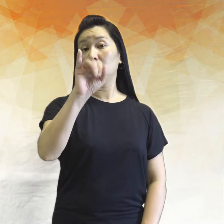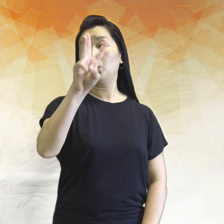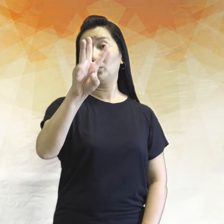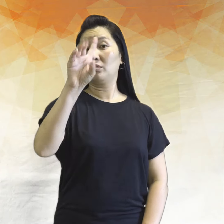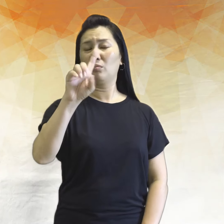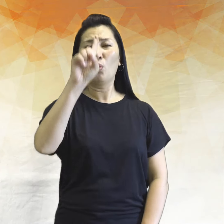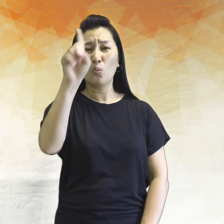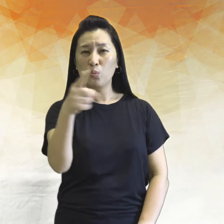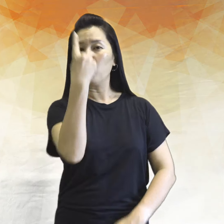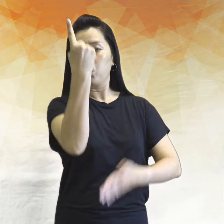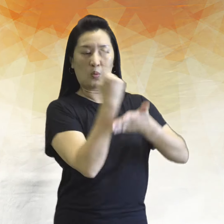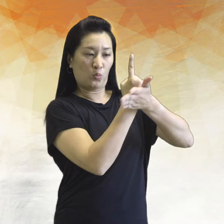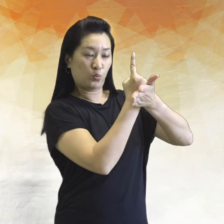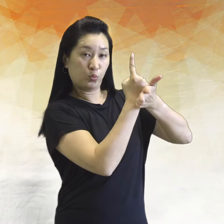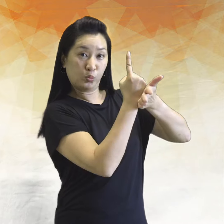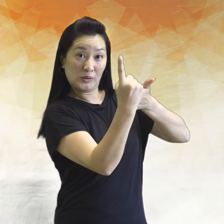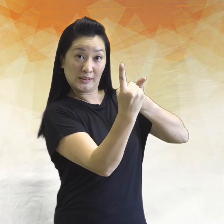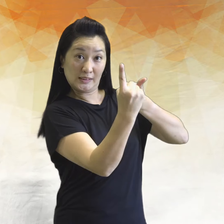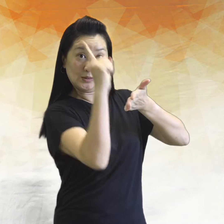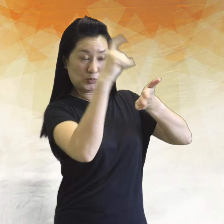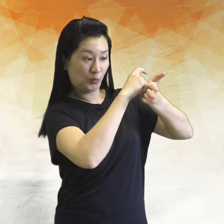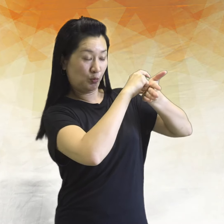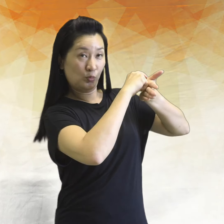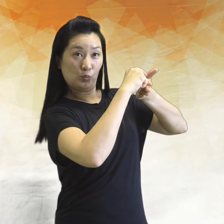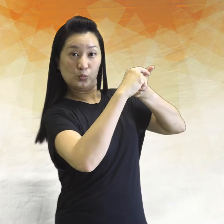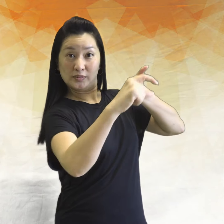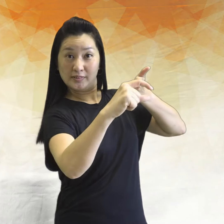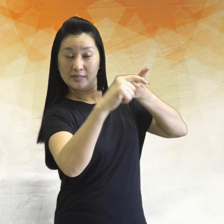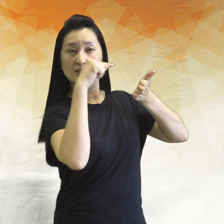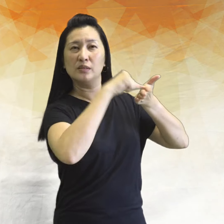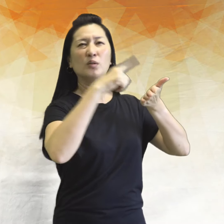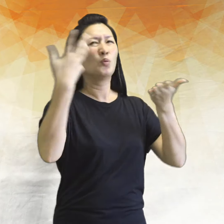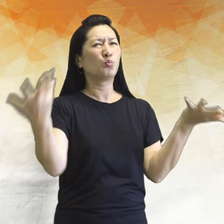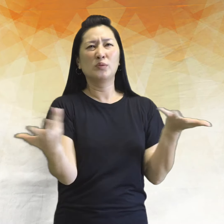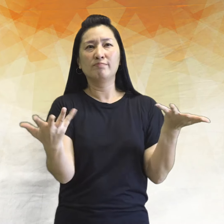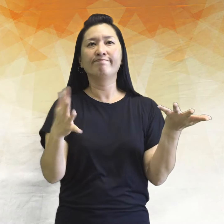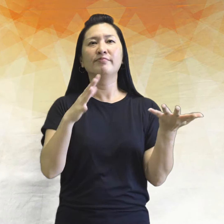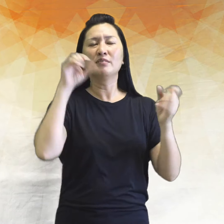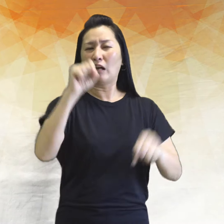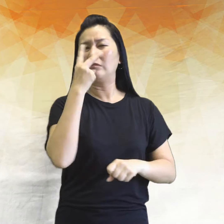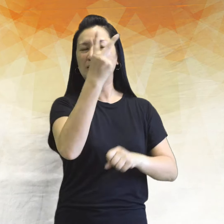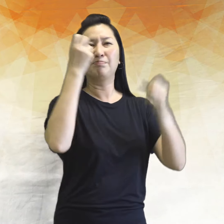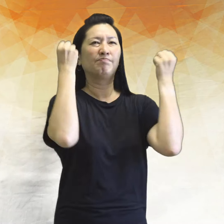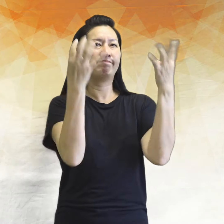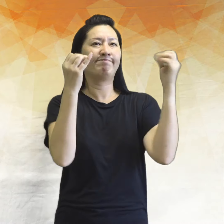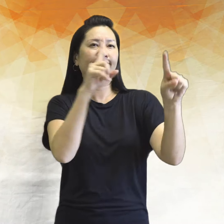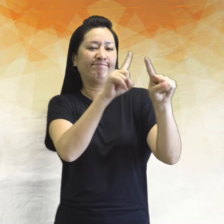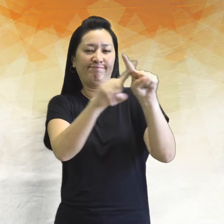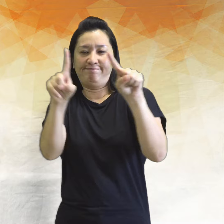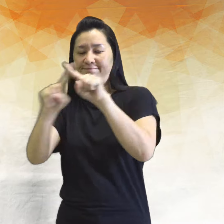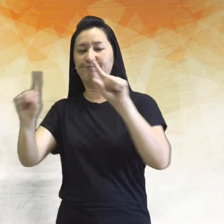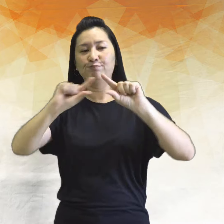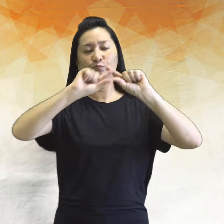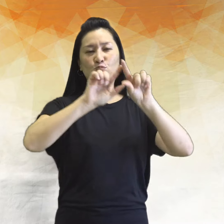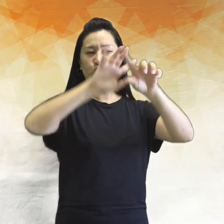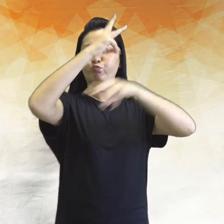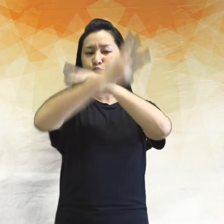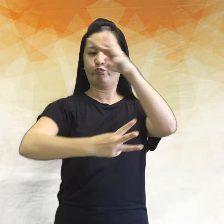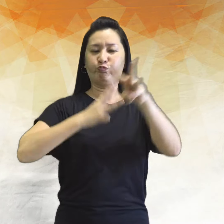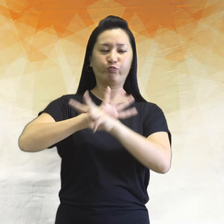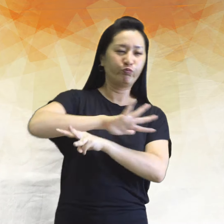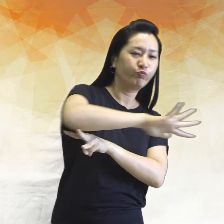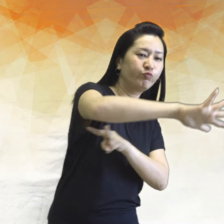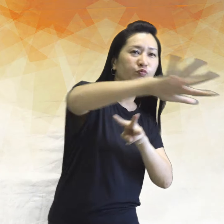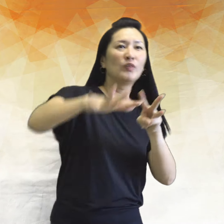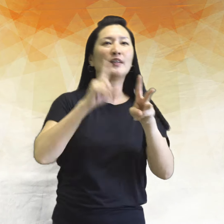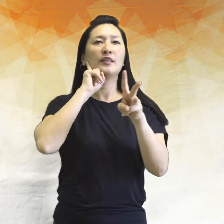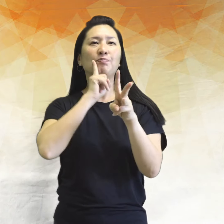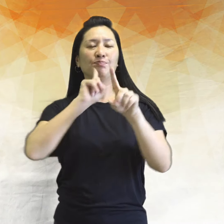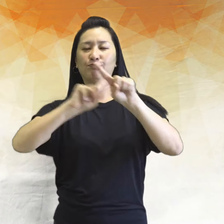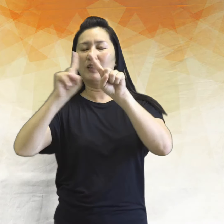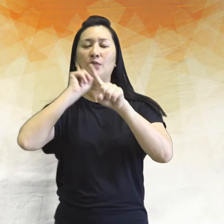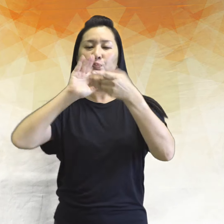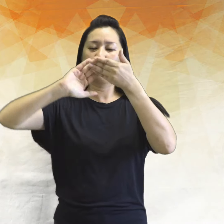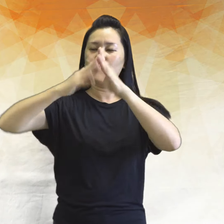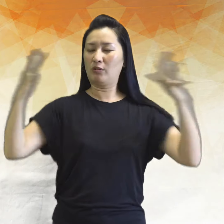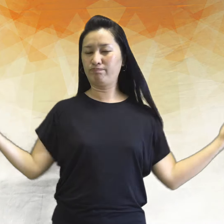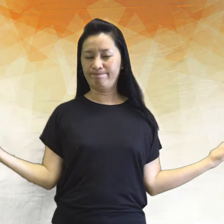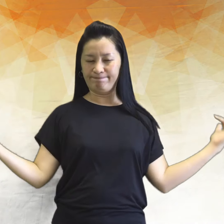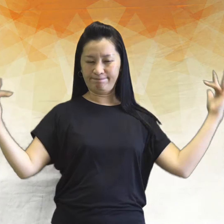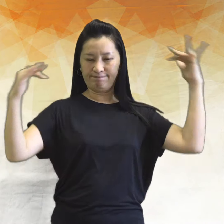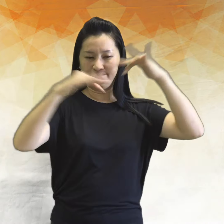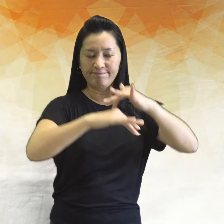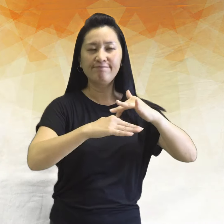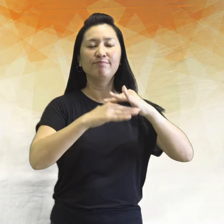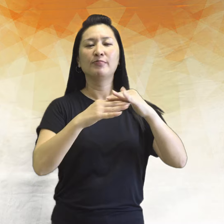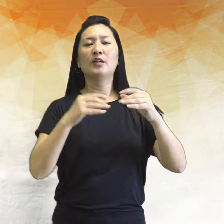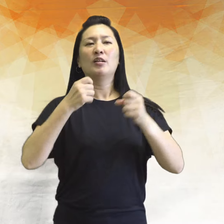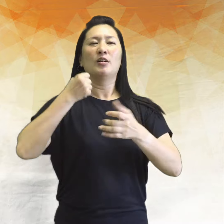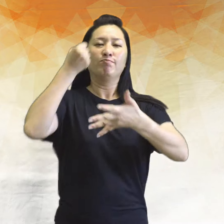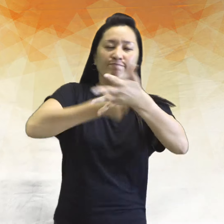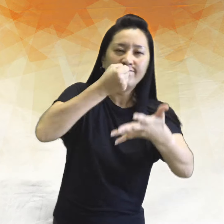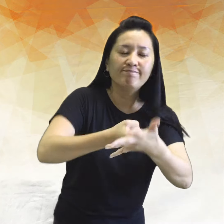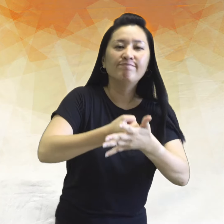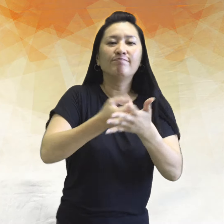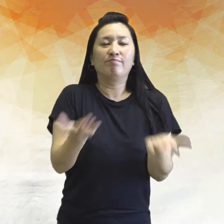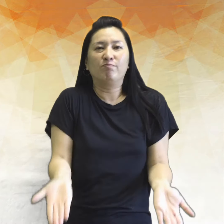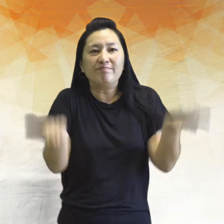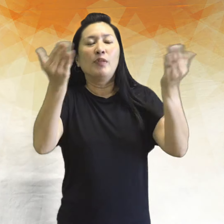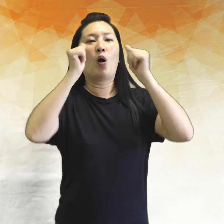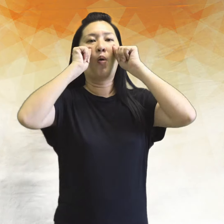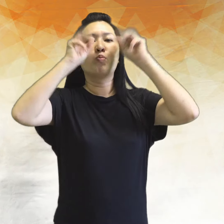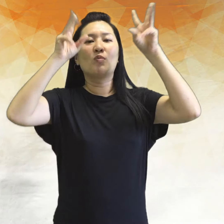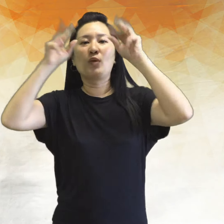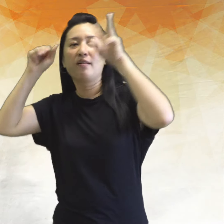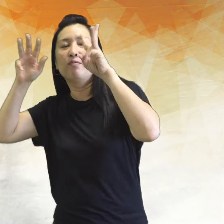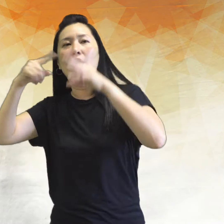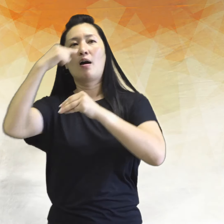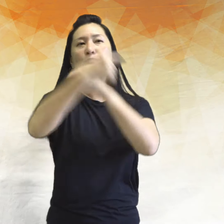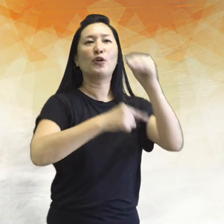IWD is the only week in a year that sees highly concerted global advocacy to raise awareness about the